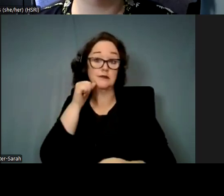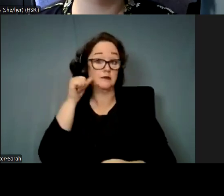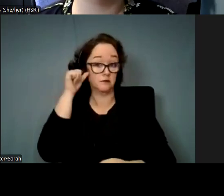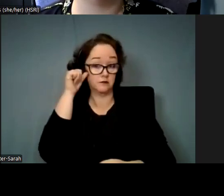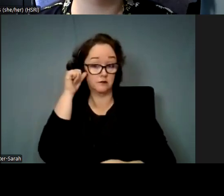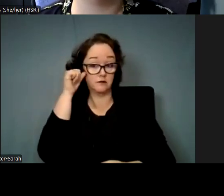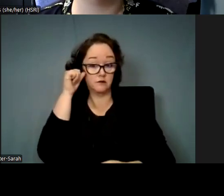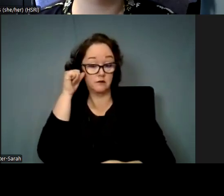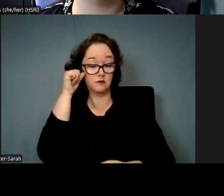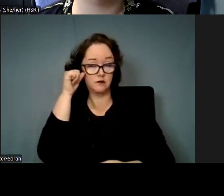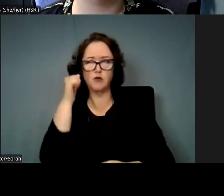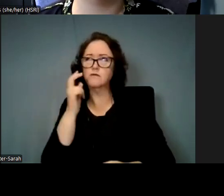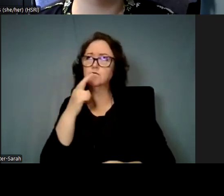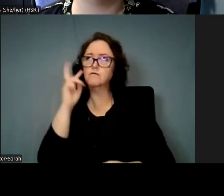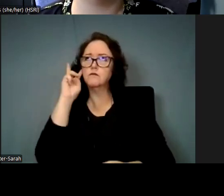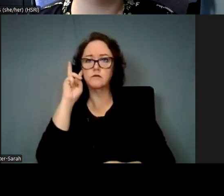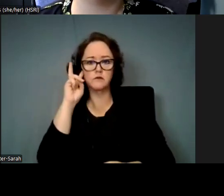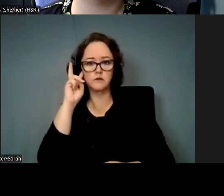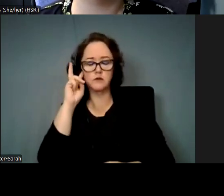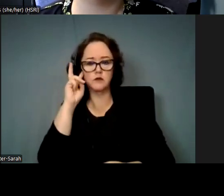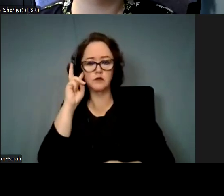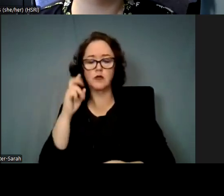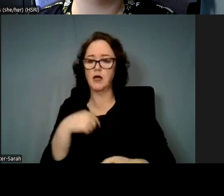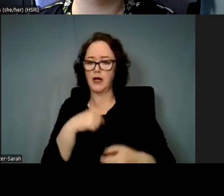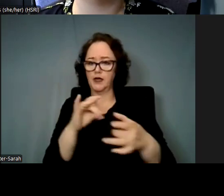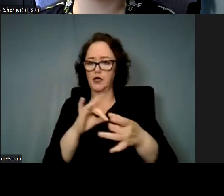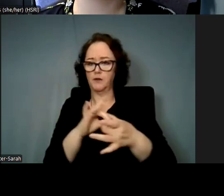couple of days ago, to comment on a housing rule. I didn't even